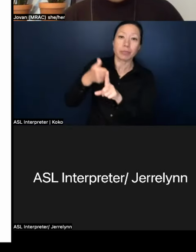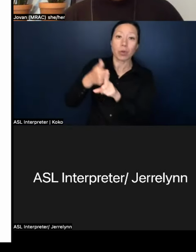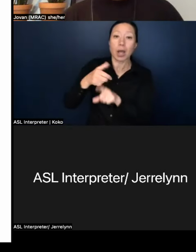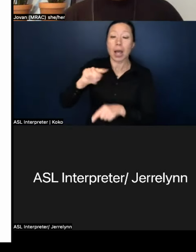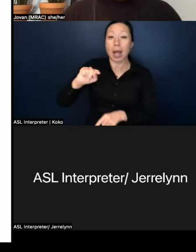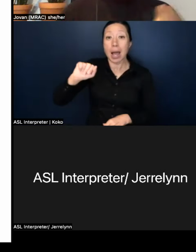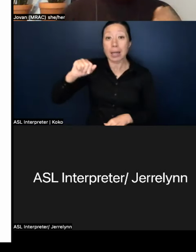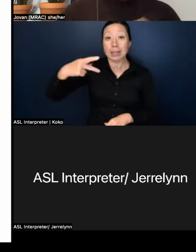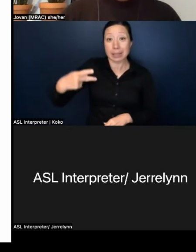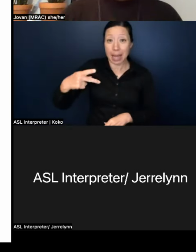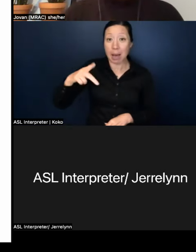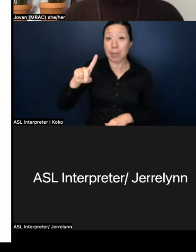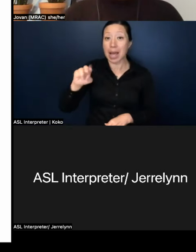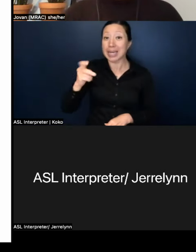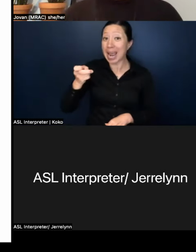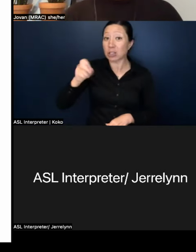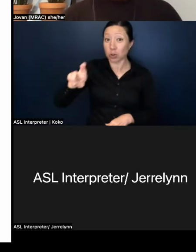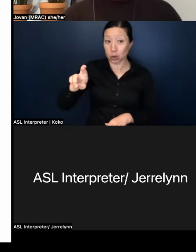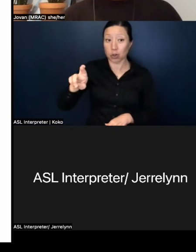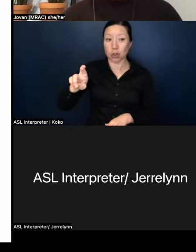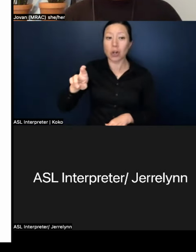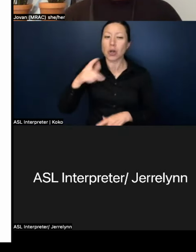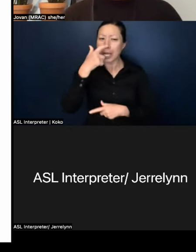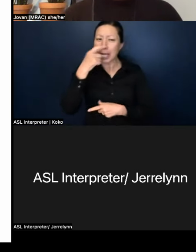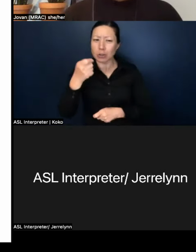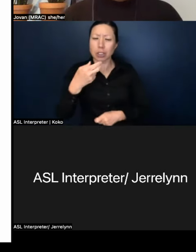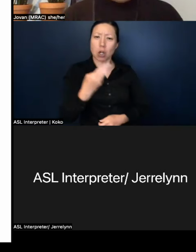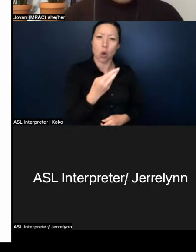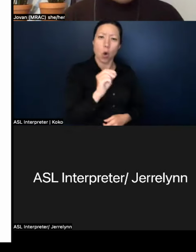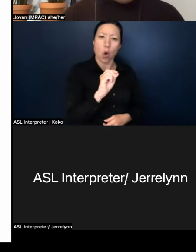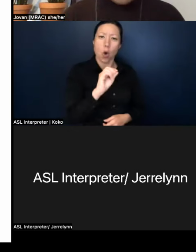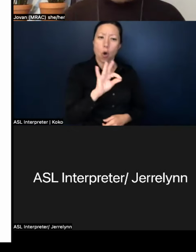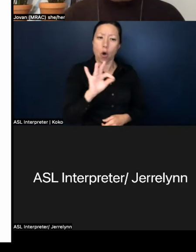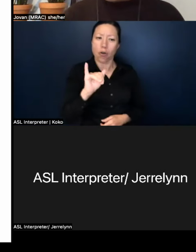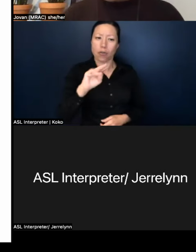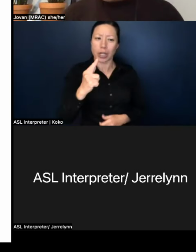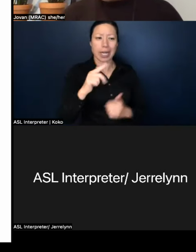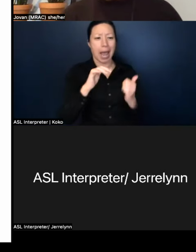as a replacement to African percussion instruments during the slave era, right?